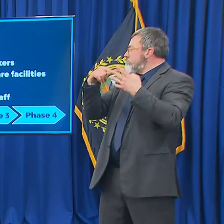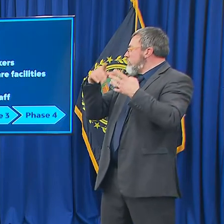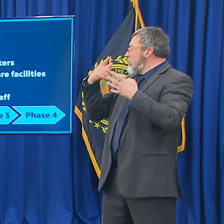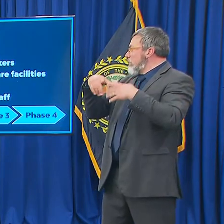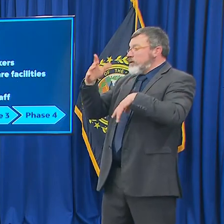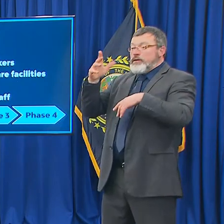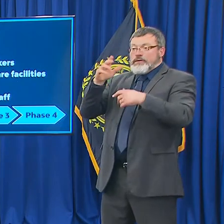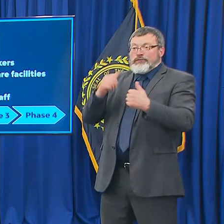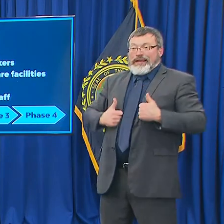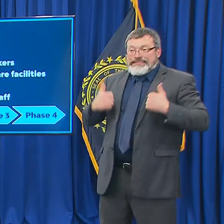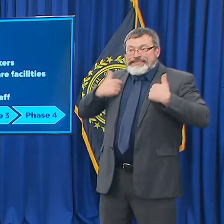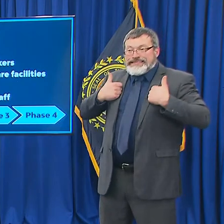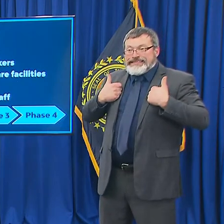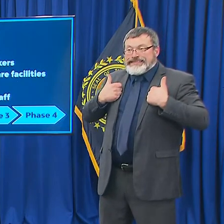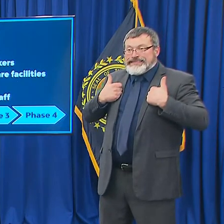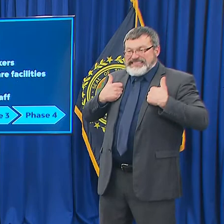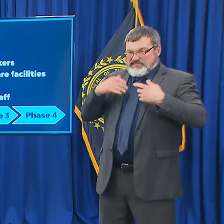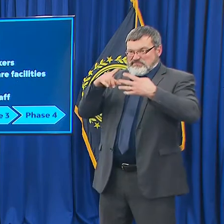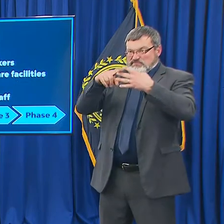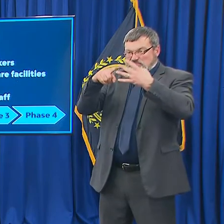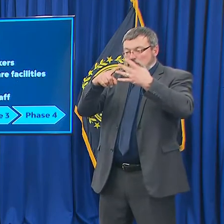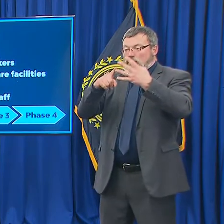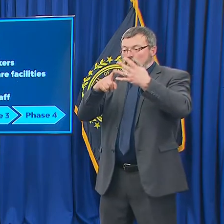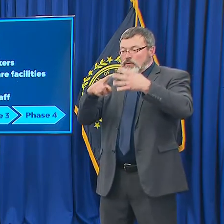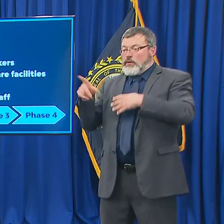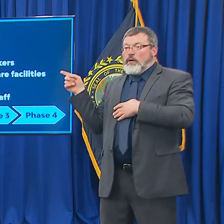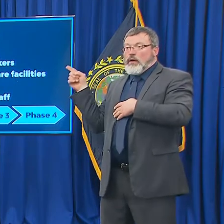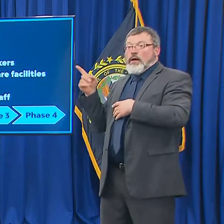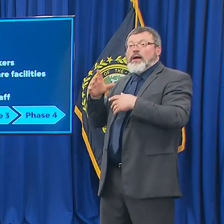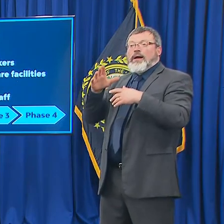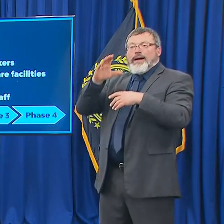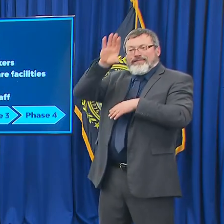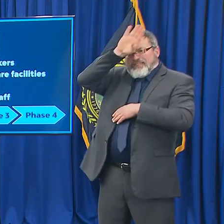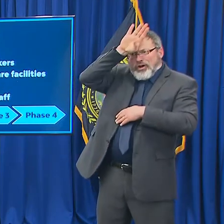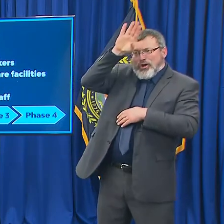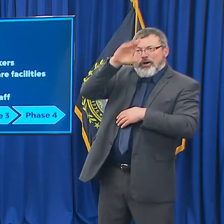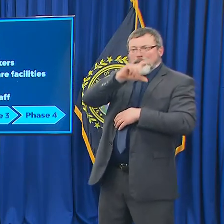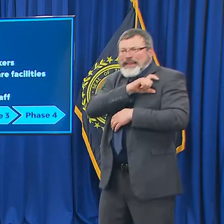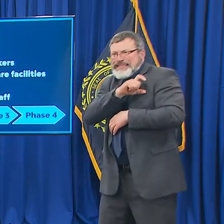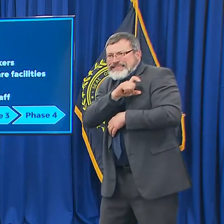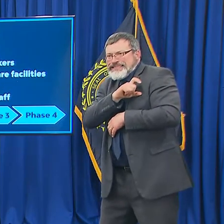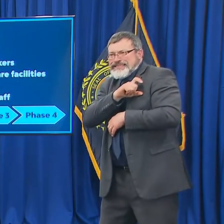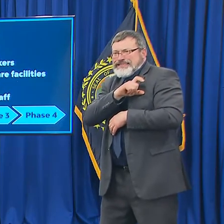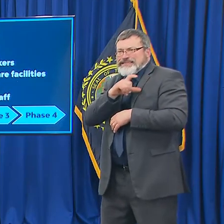Then the data will go to ACP which is CDC is Advisory Committee on Immunization Practices